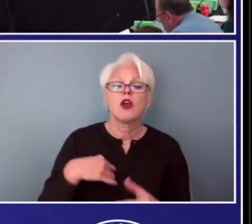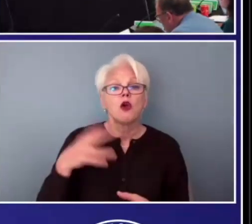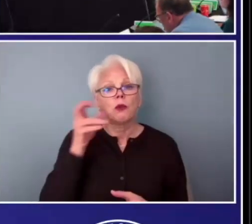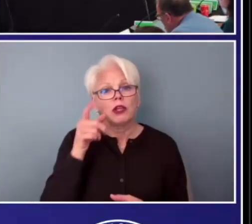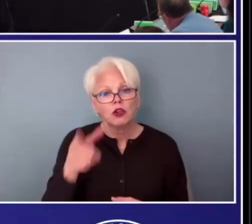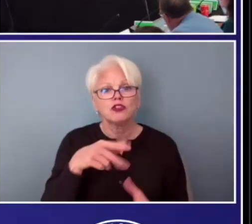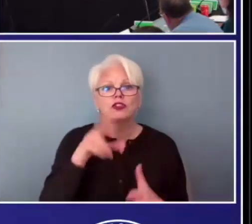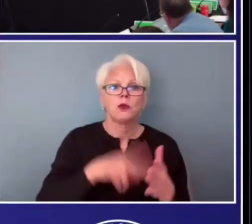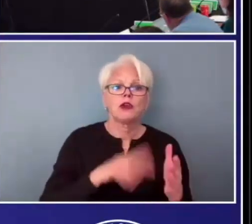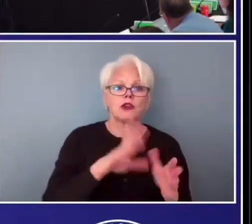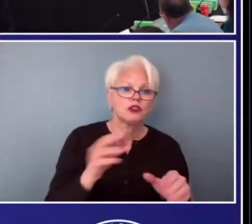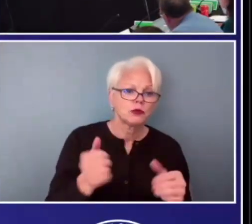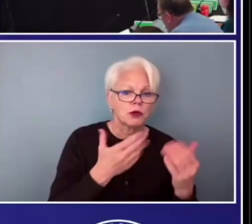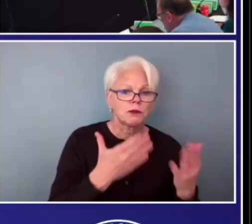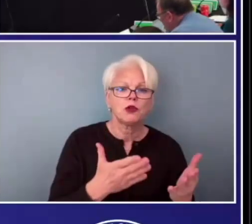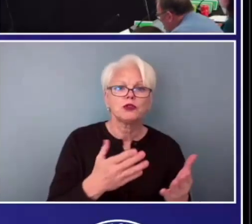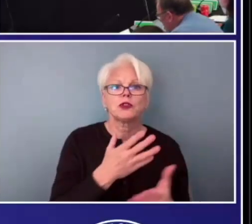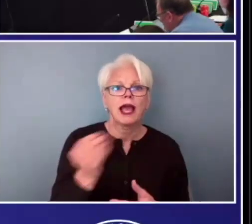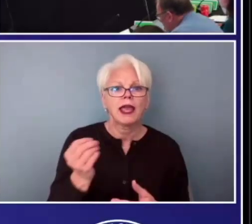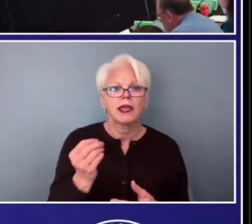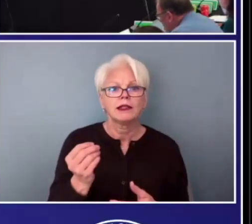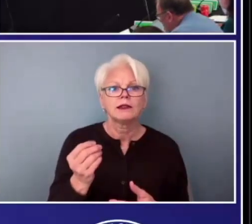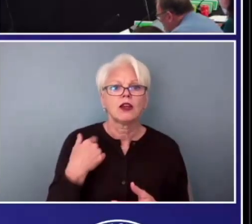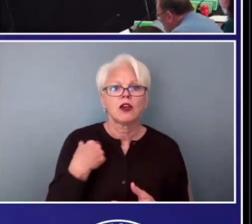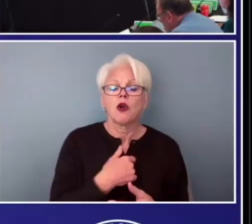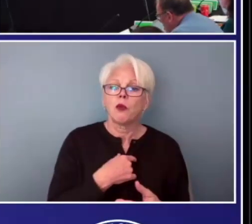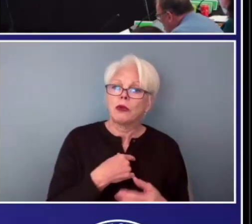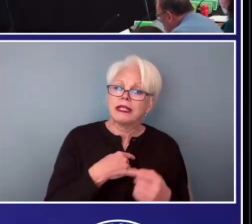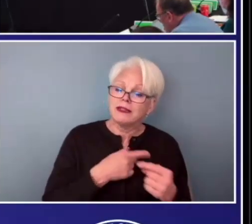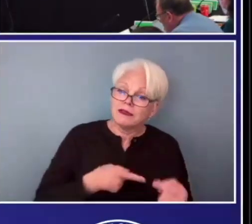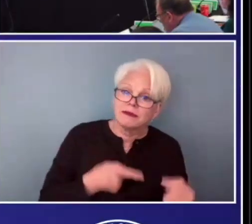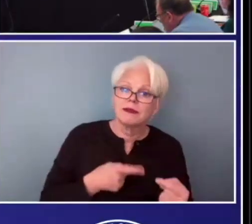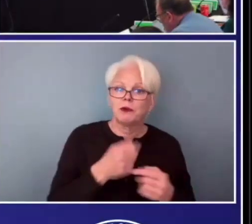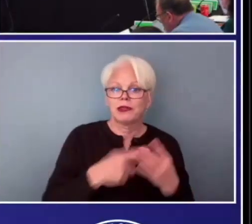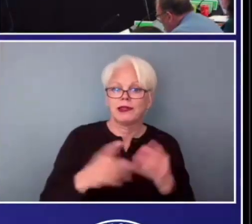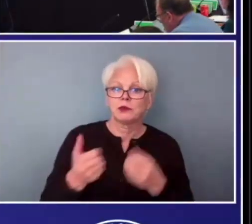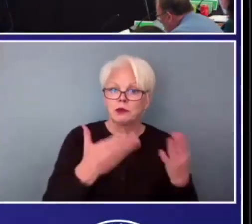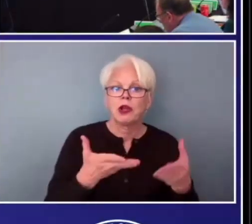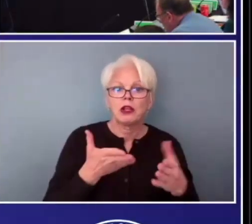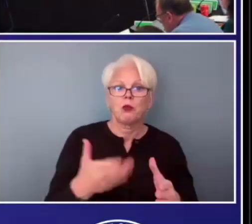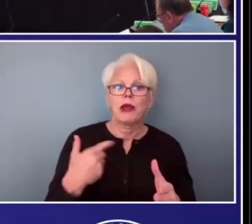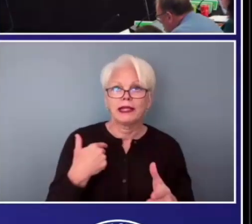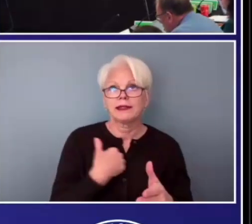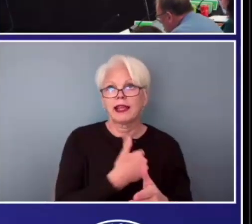proposals, and we have agonized over those proposals in ways that we could meet you in